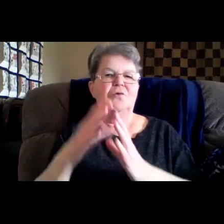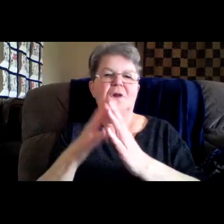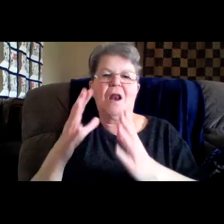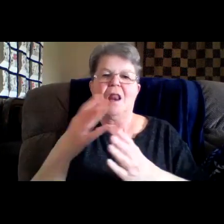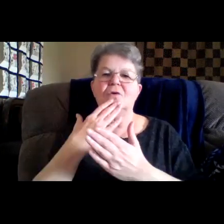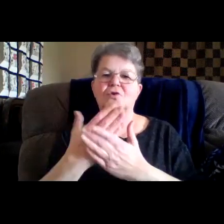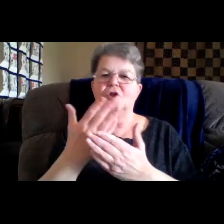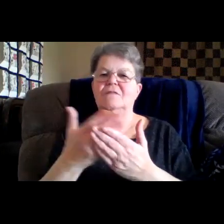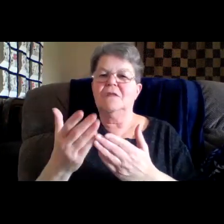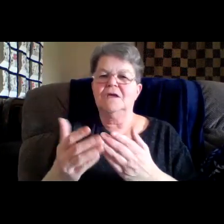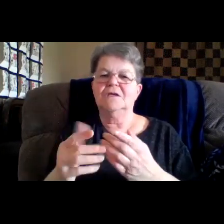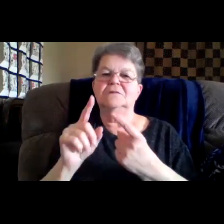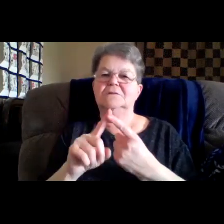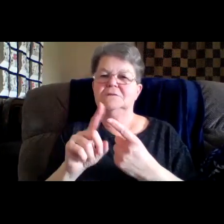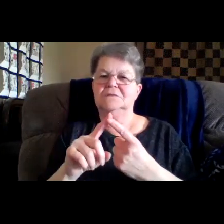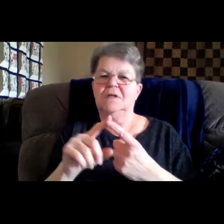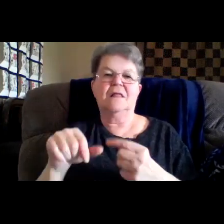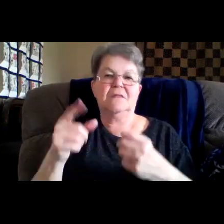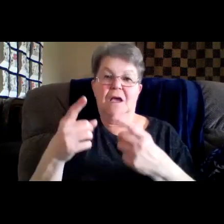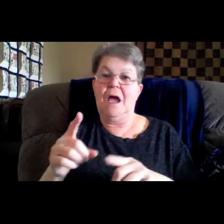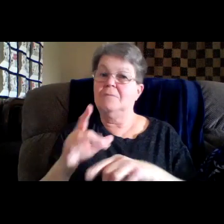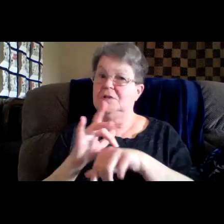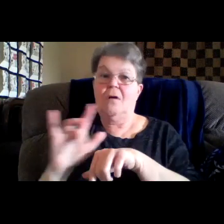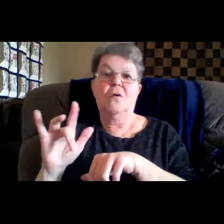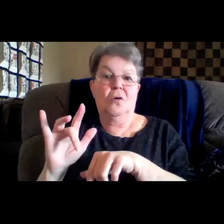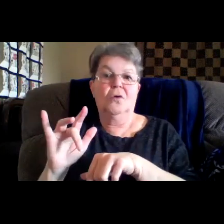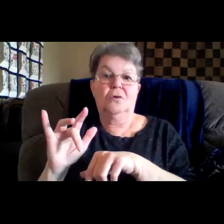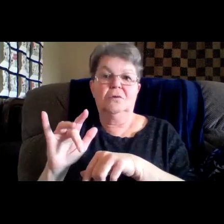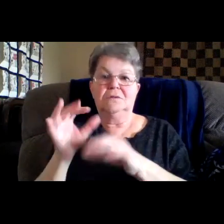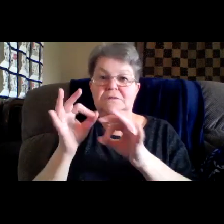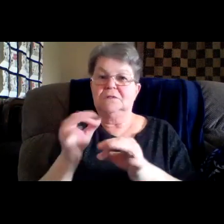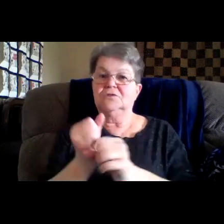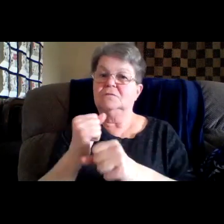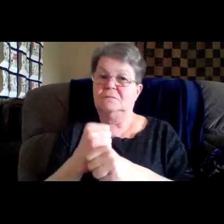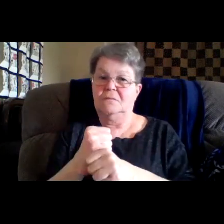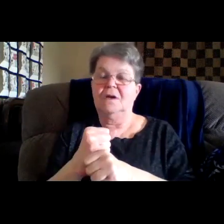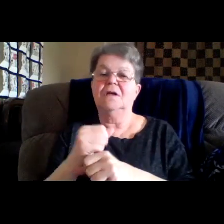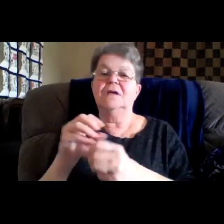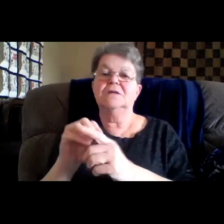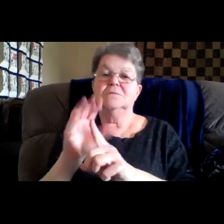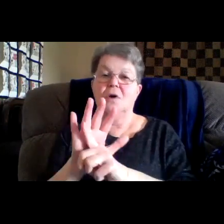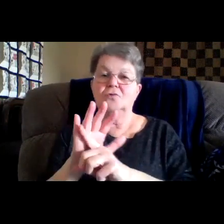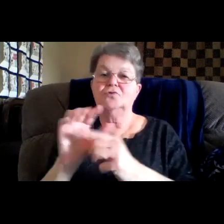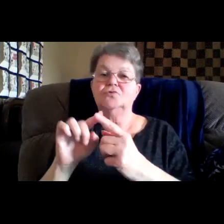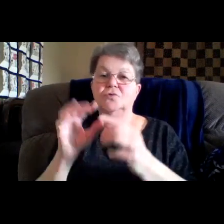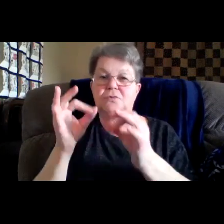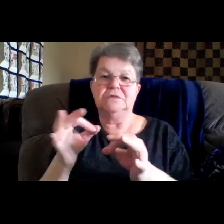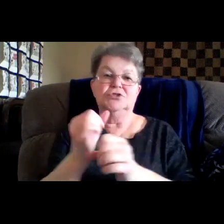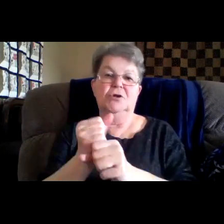One was, you know, that this happens early. I mean, this happens, decision-making and these exposures to decision-making happen when you're a kid,